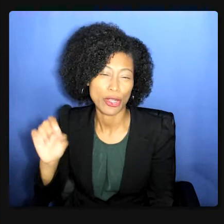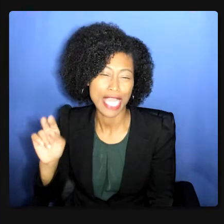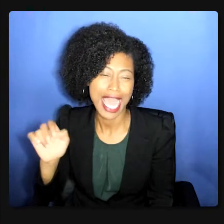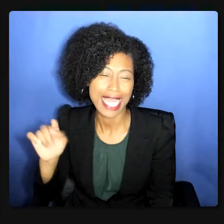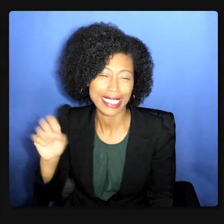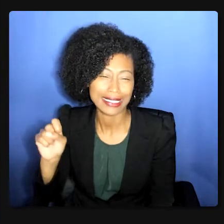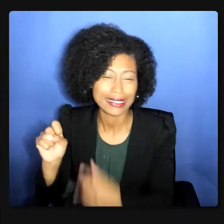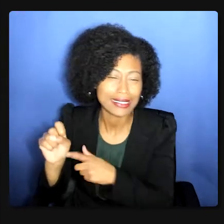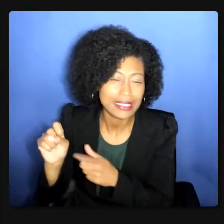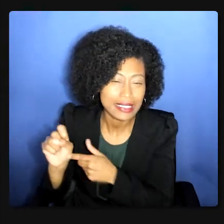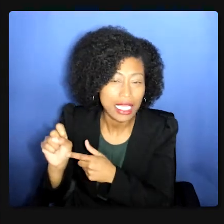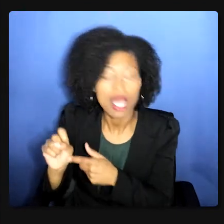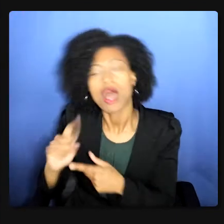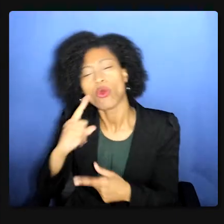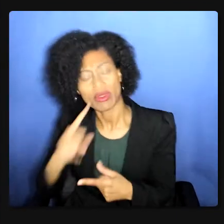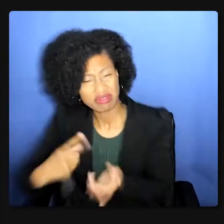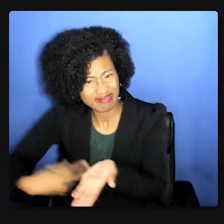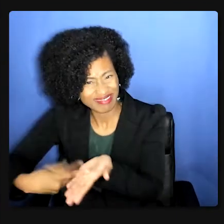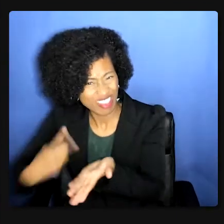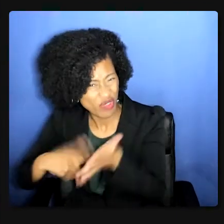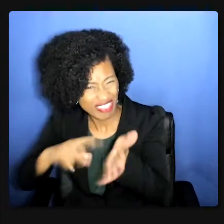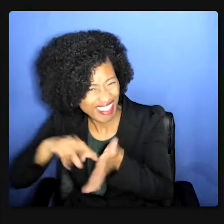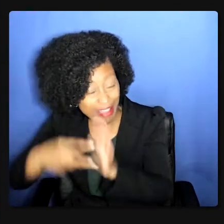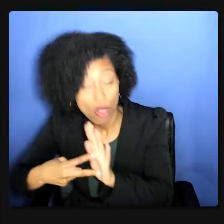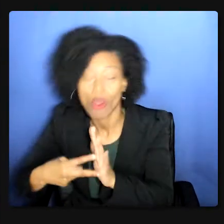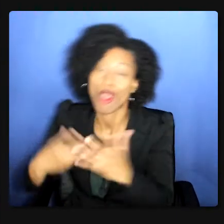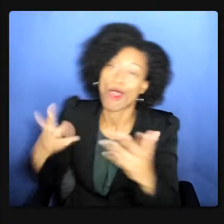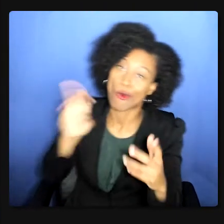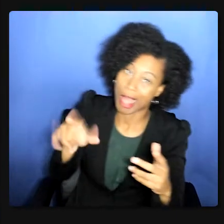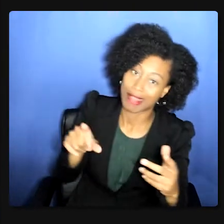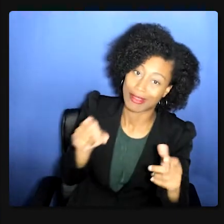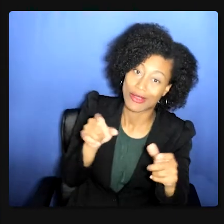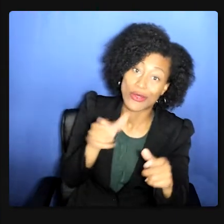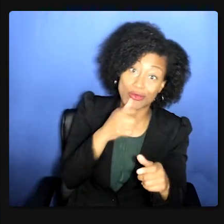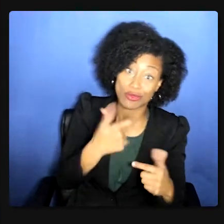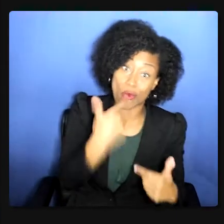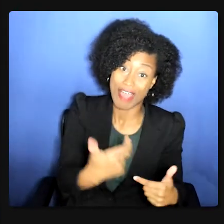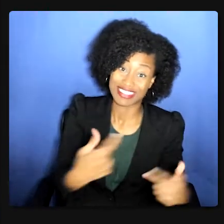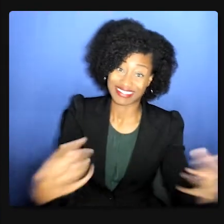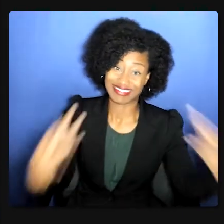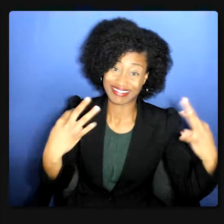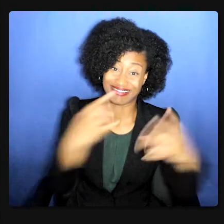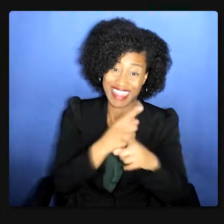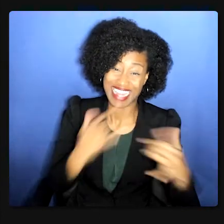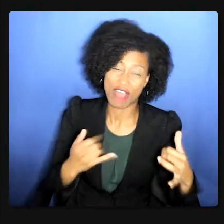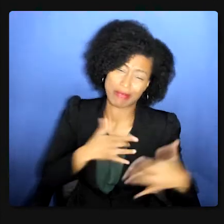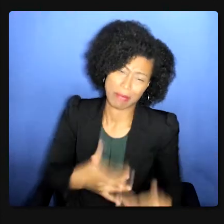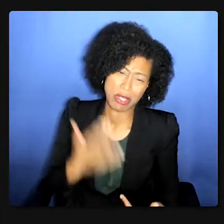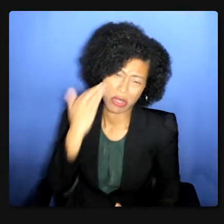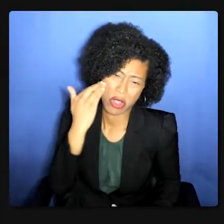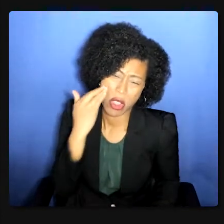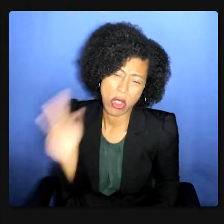talk about what Kubernetes is. [Dimitris] Well, I mean, people around this talk probably know what Kubernetes is, so we're going to be short, right? But in essence,